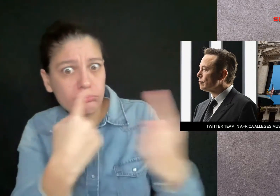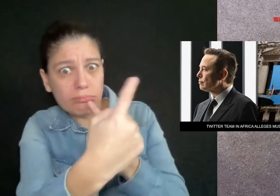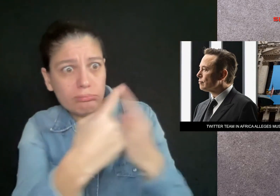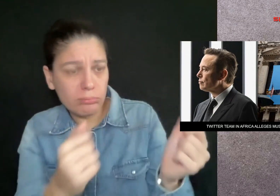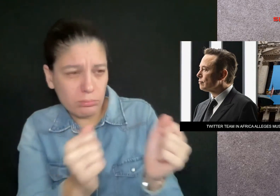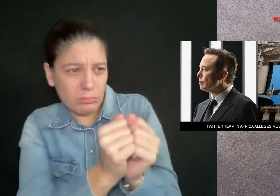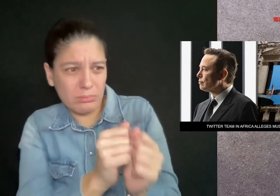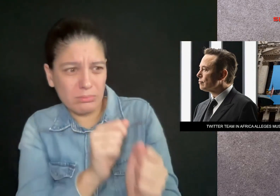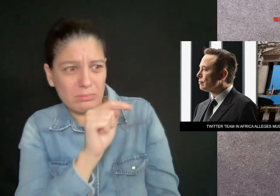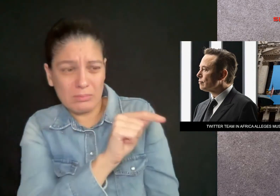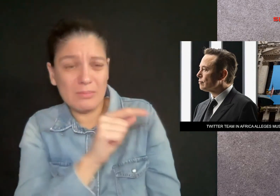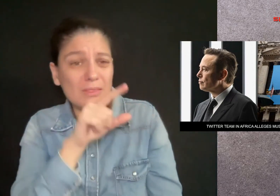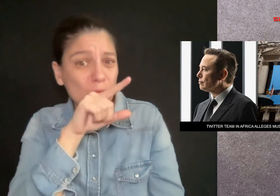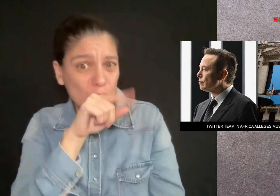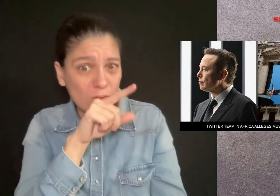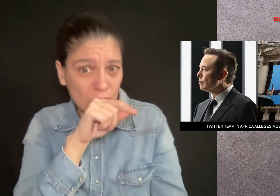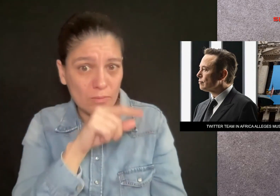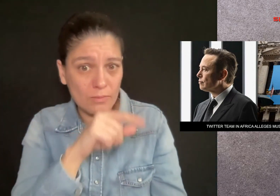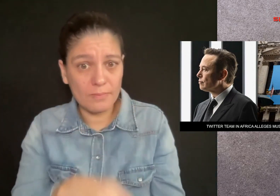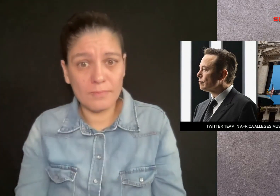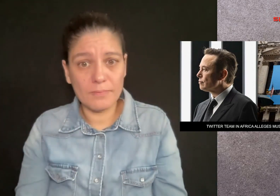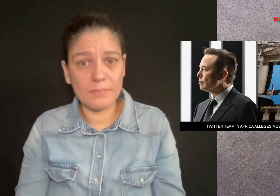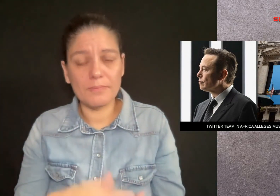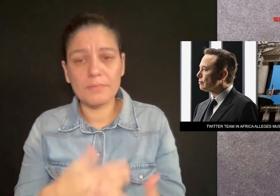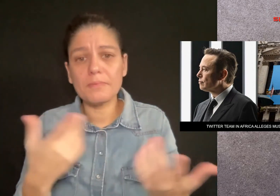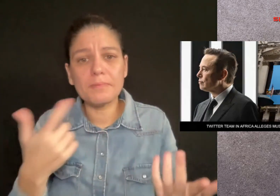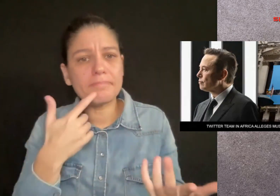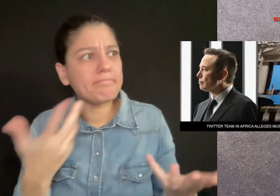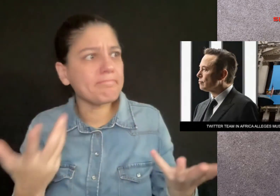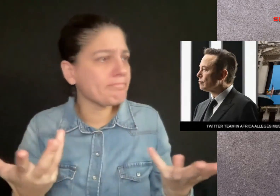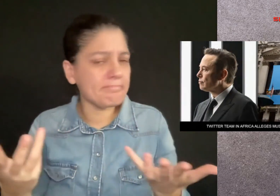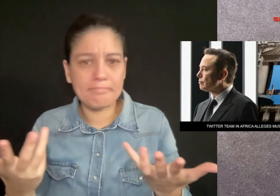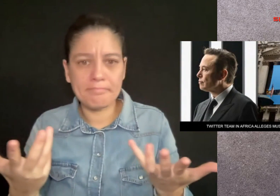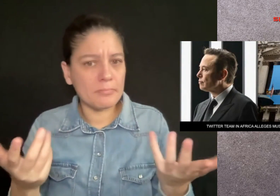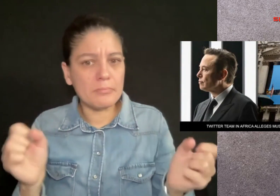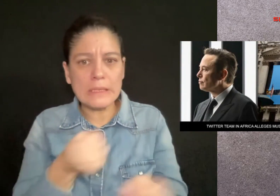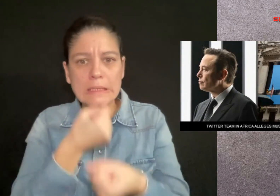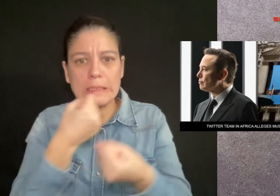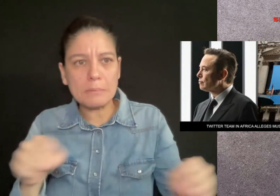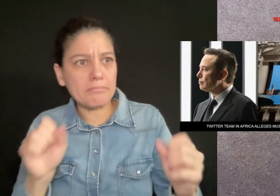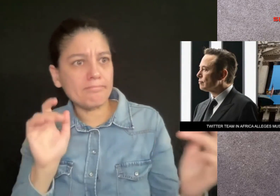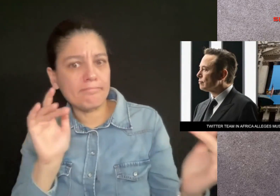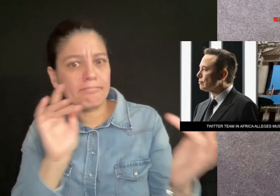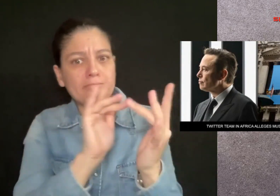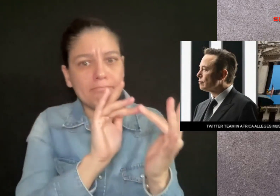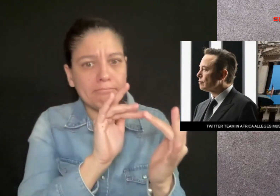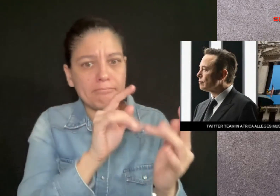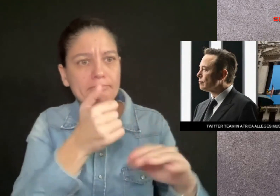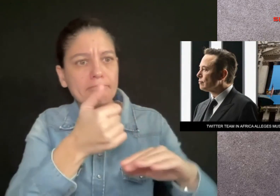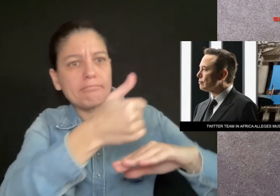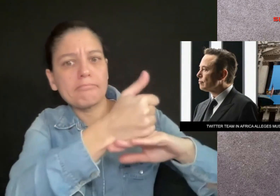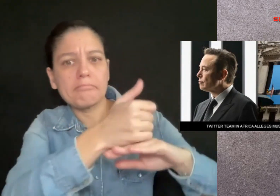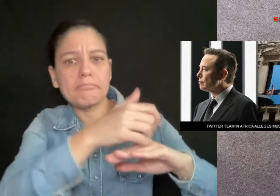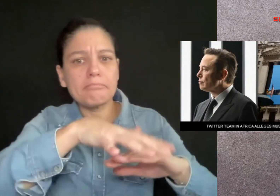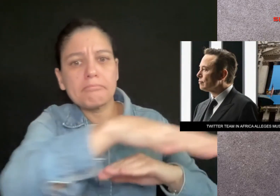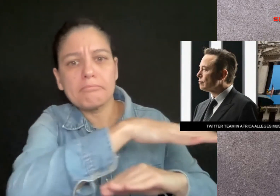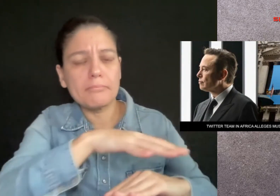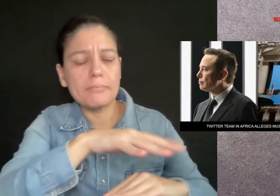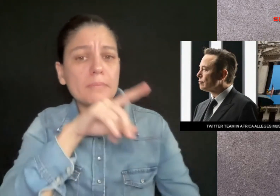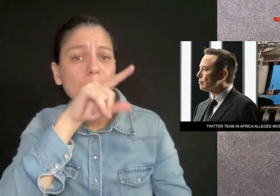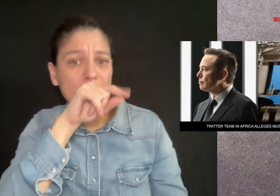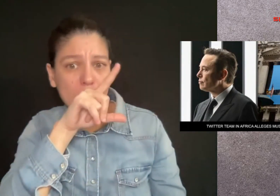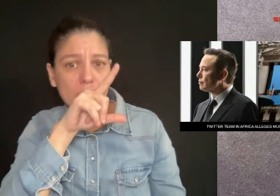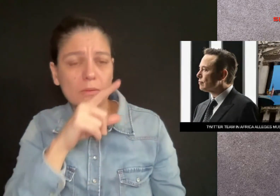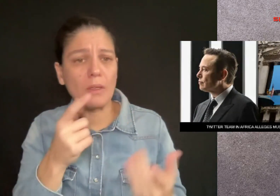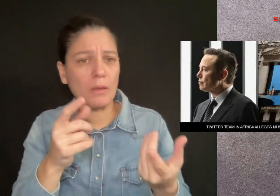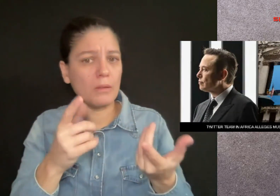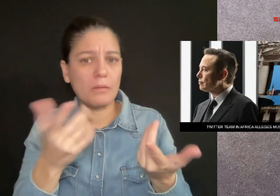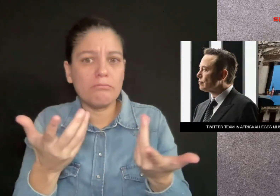with Twitter and they don't have a way to contact anyone in Twitter because their emails